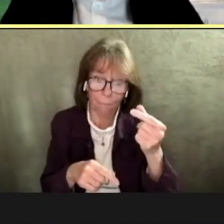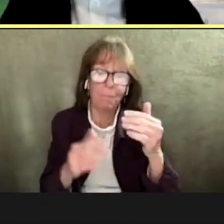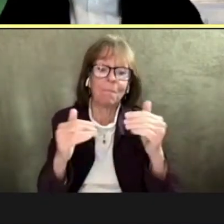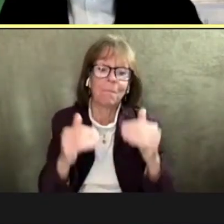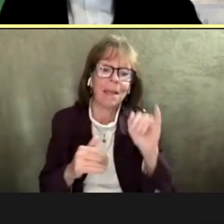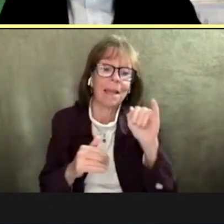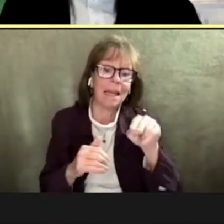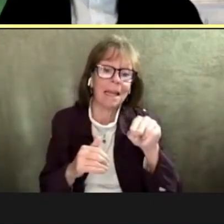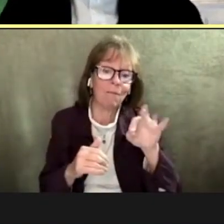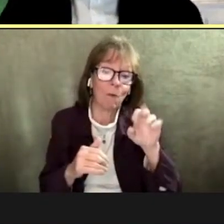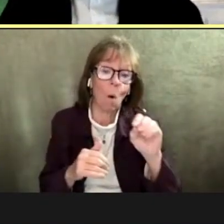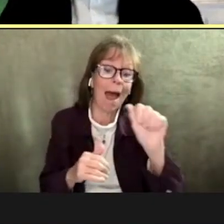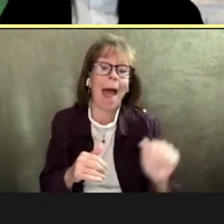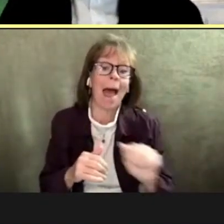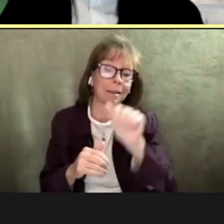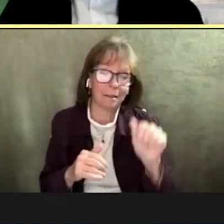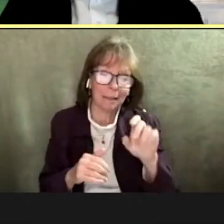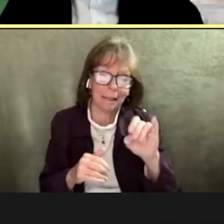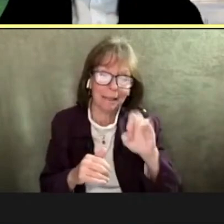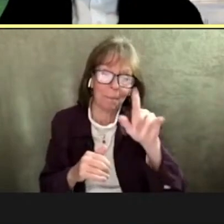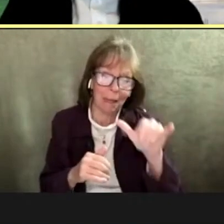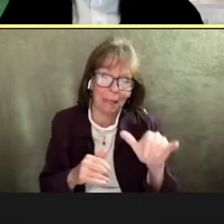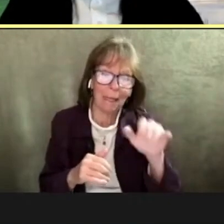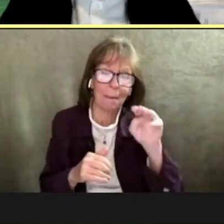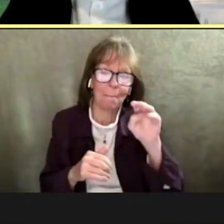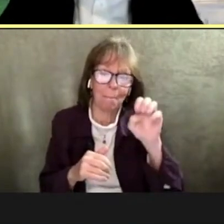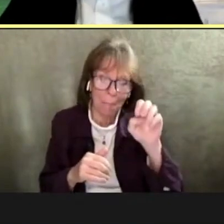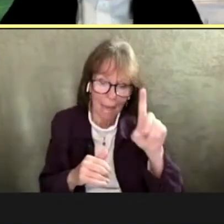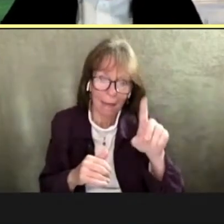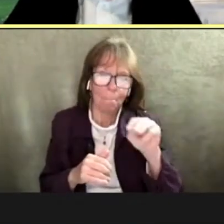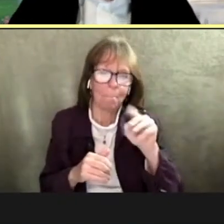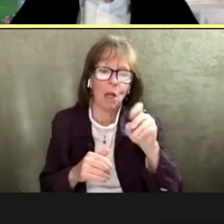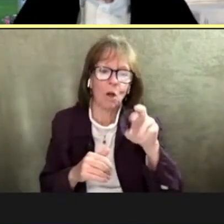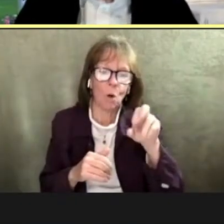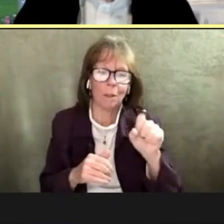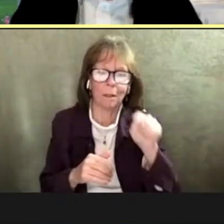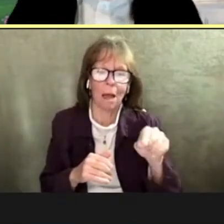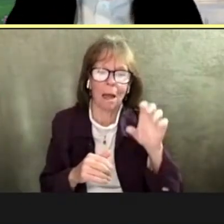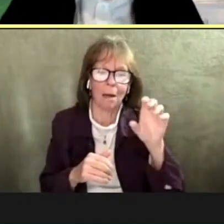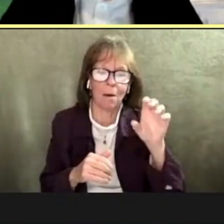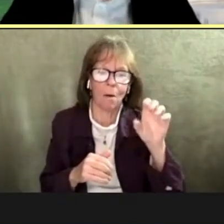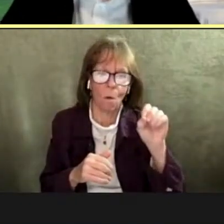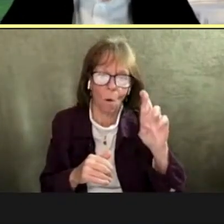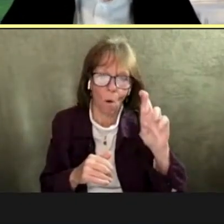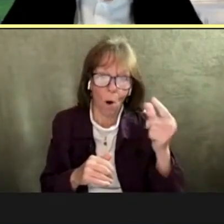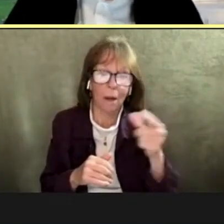info@disabilitymedmentors.org. This is our leadership team.